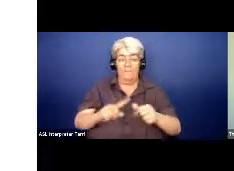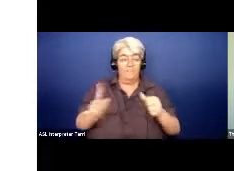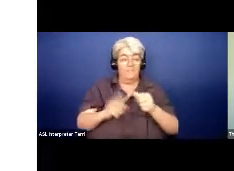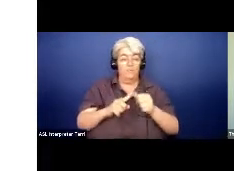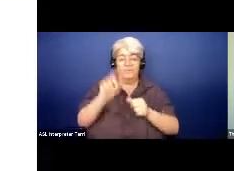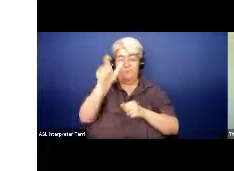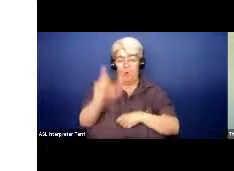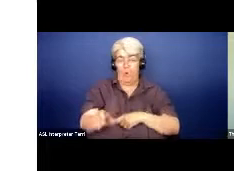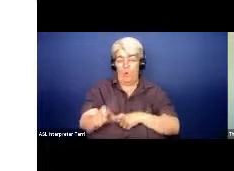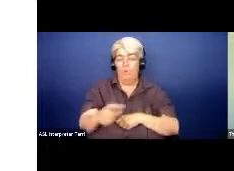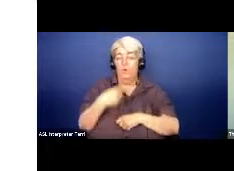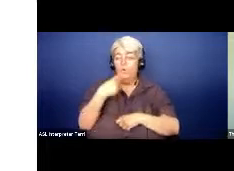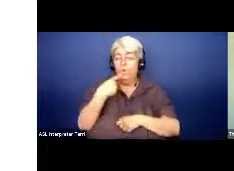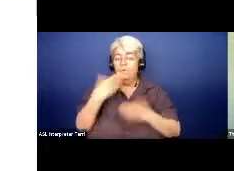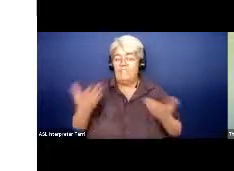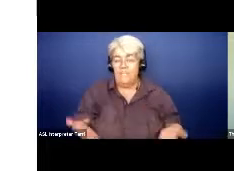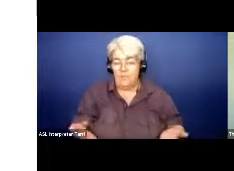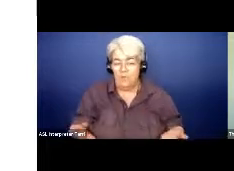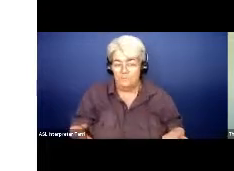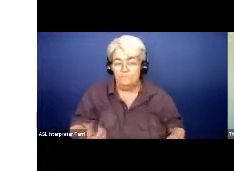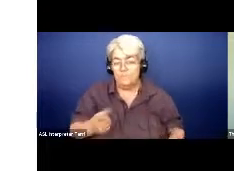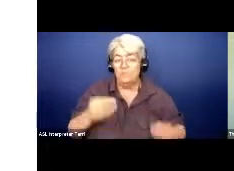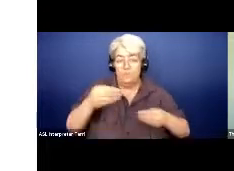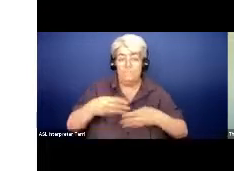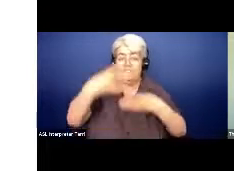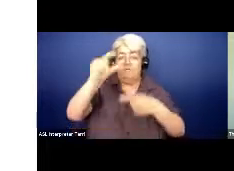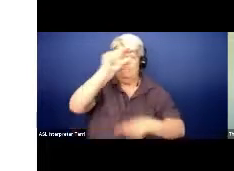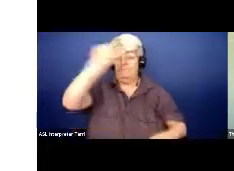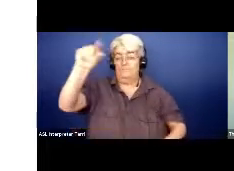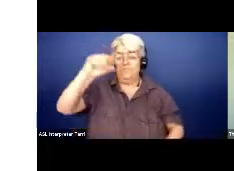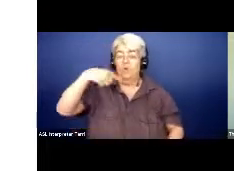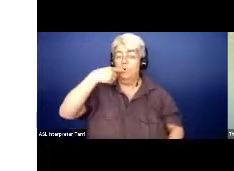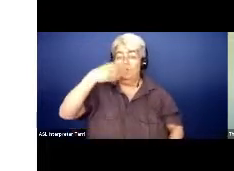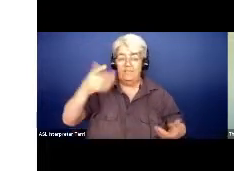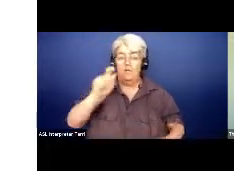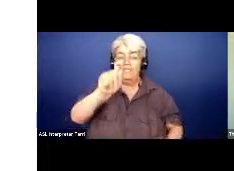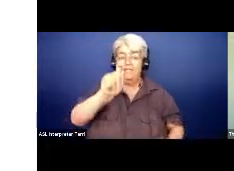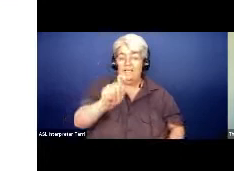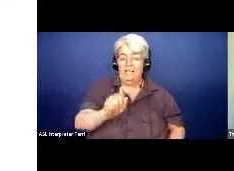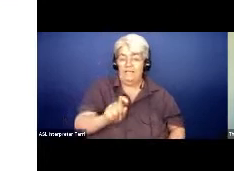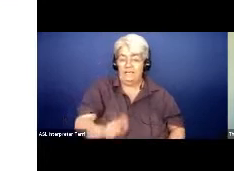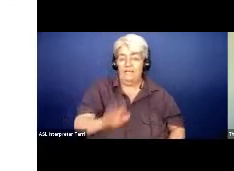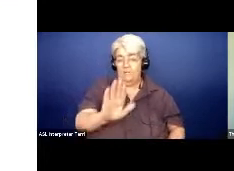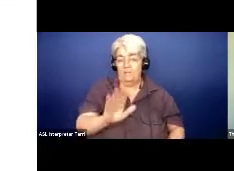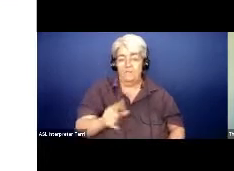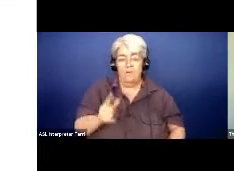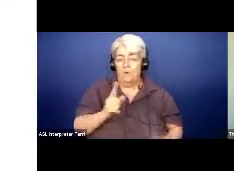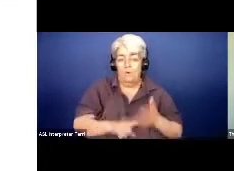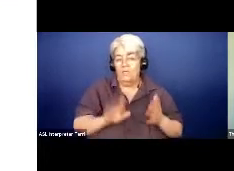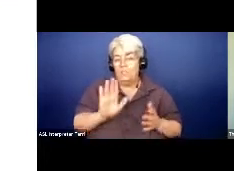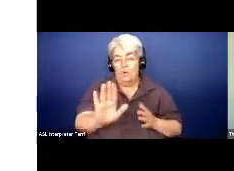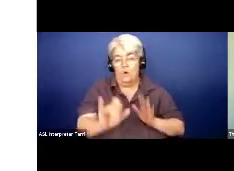We want to know who is here. You can click as many as you want. How do you self-identify?